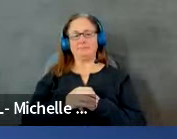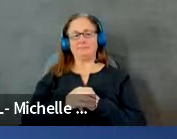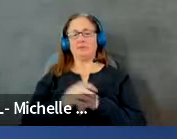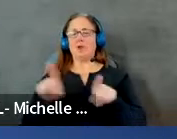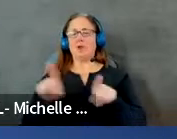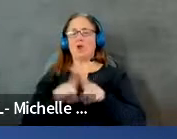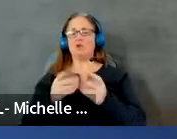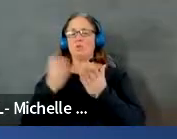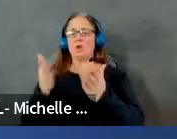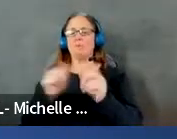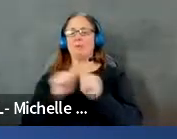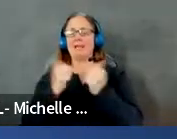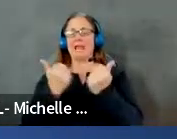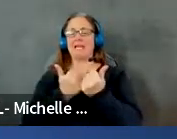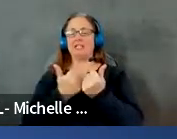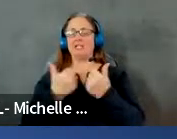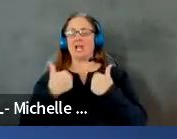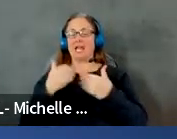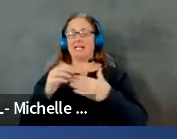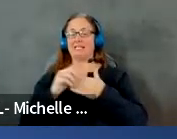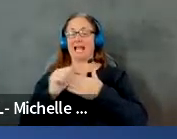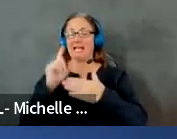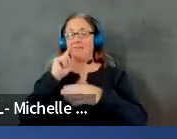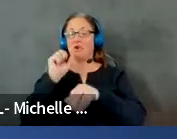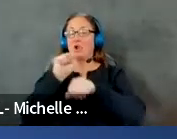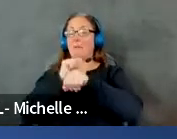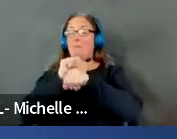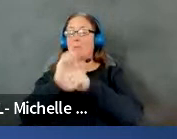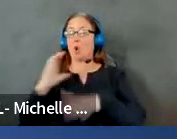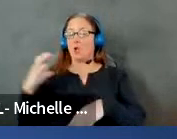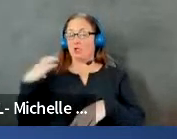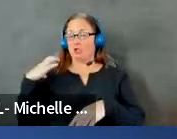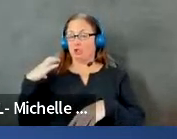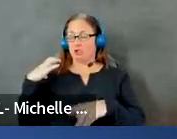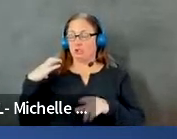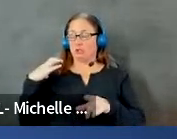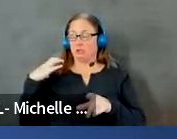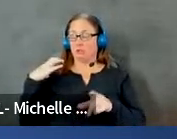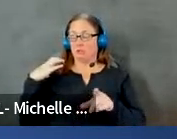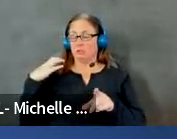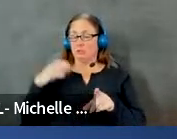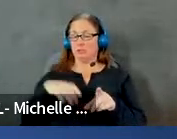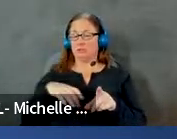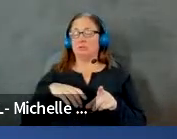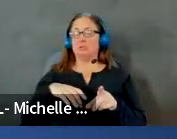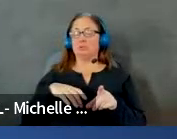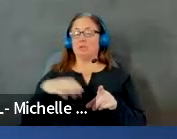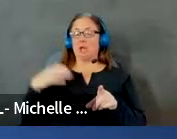that agencies issued guidance for employers that includes the following: That employers who wish to